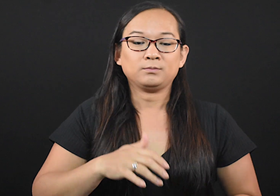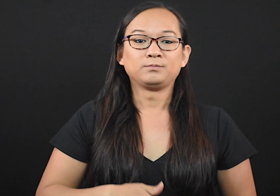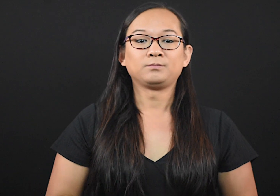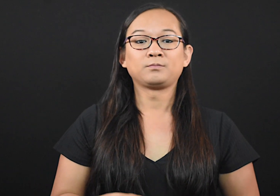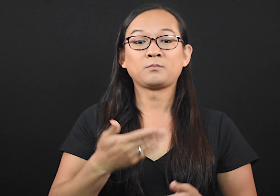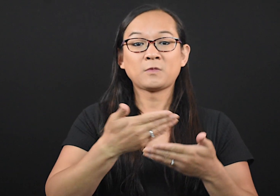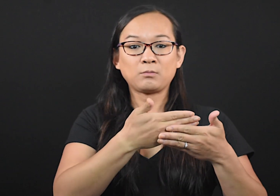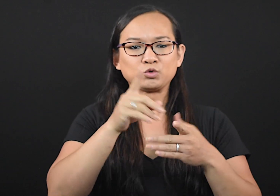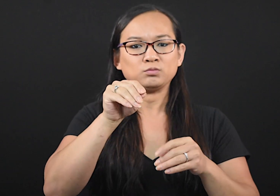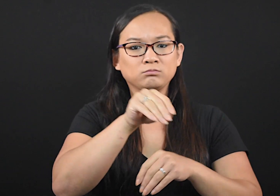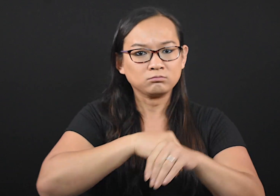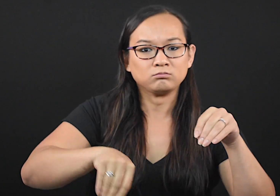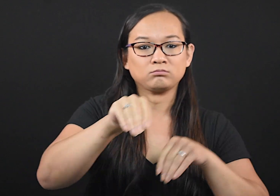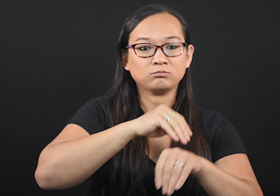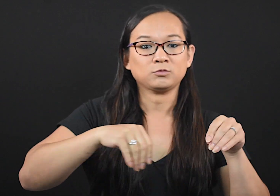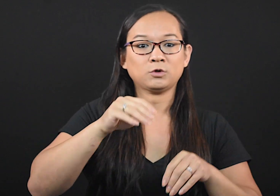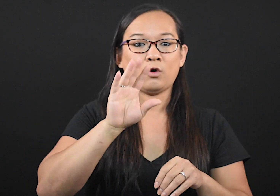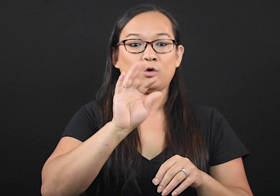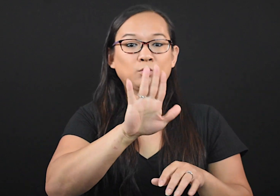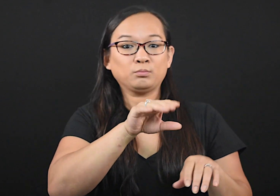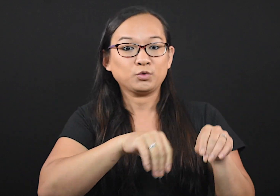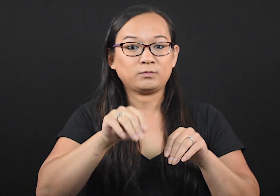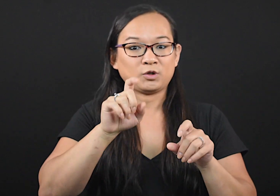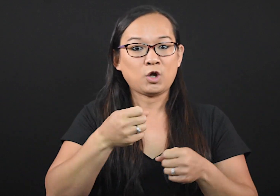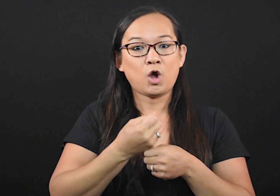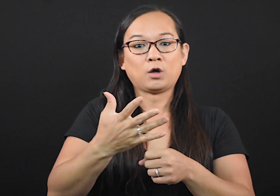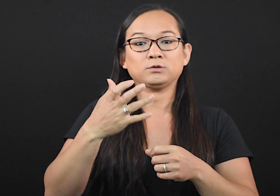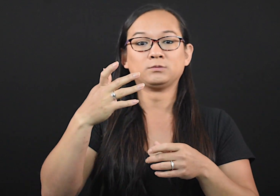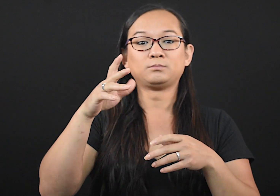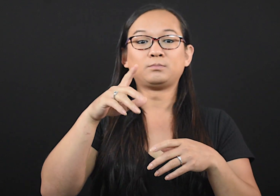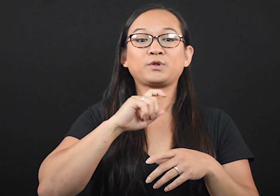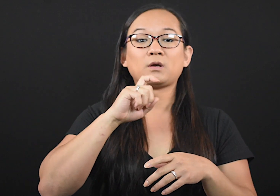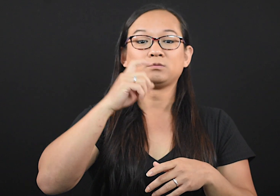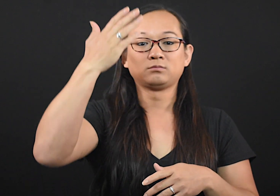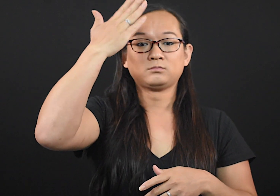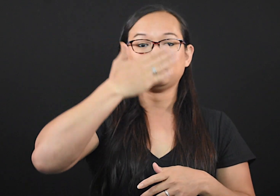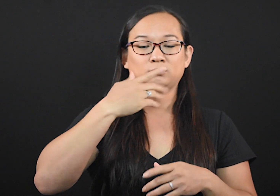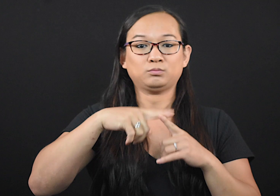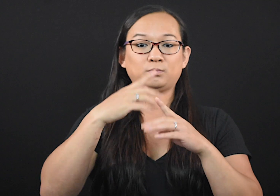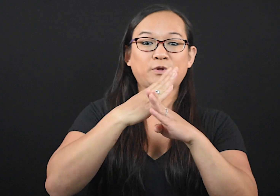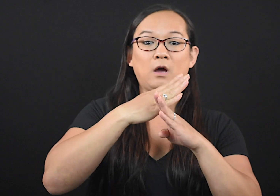suffocation and strangulation. Babies move around, and their movement can cause the plastic